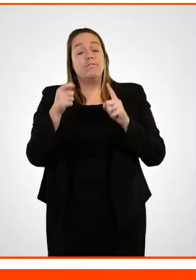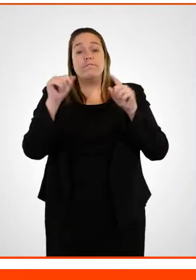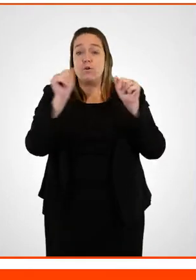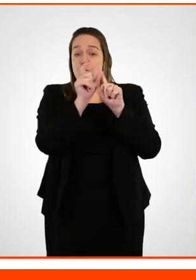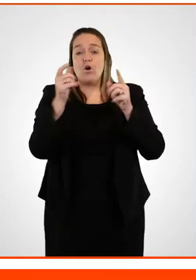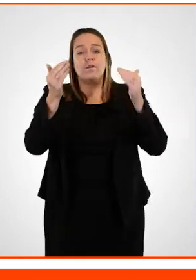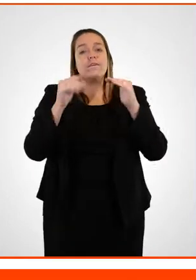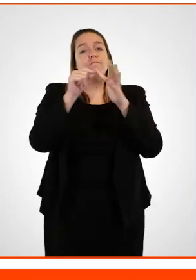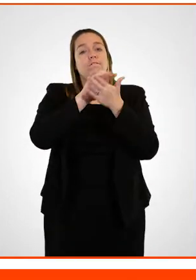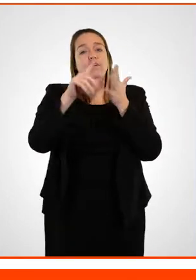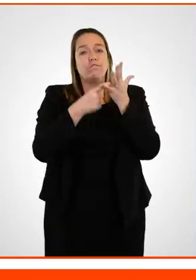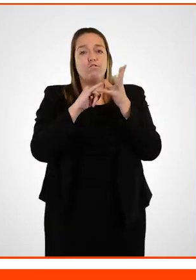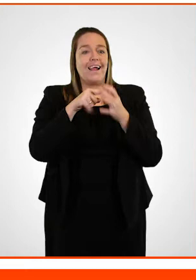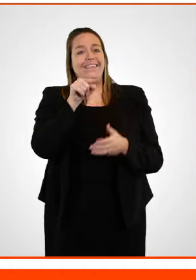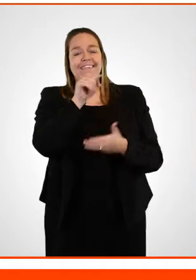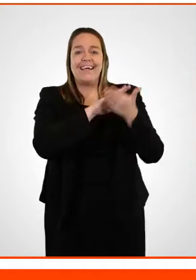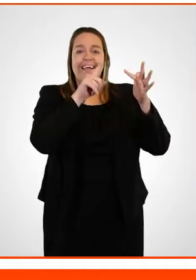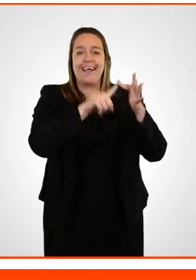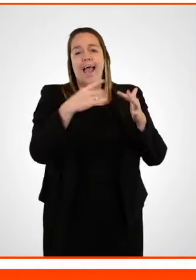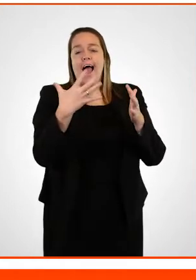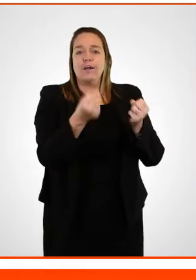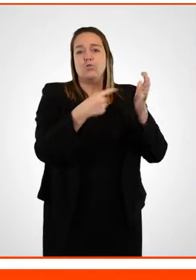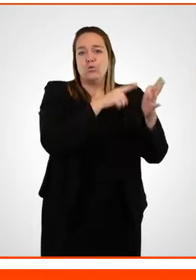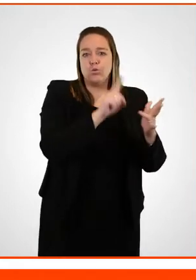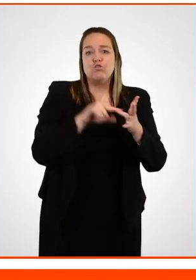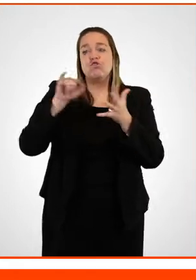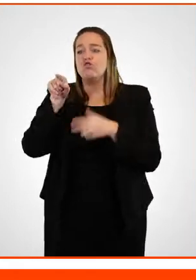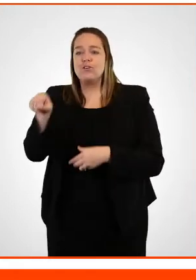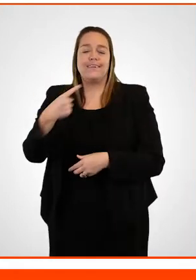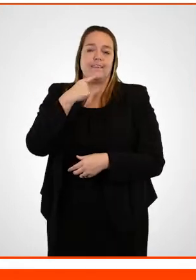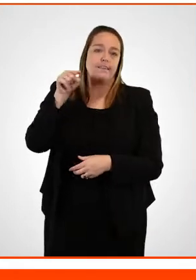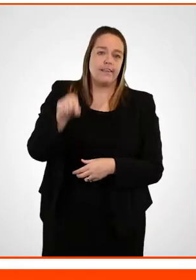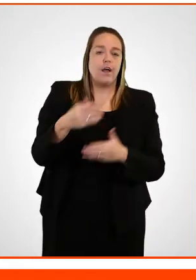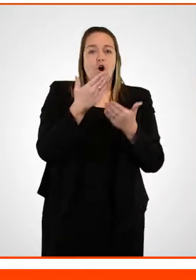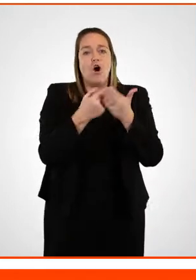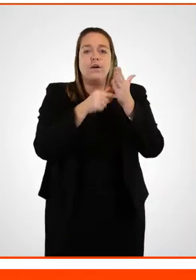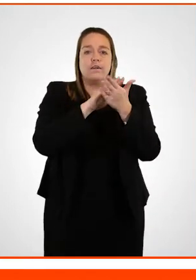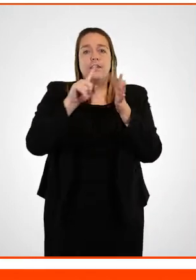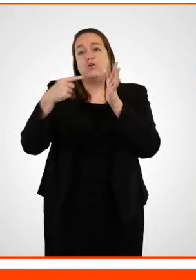such as "he had to", "she said that", "on a", "to the", "for his",